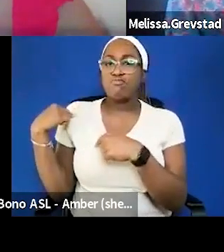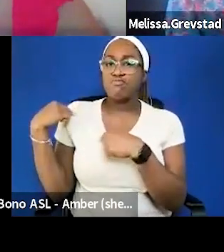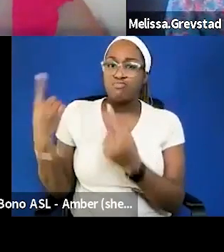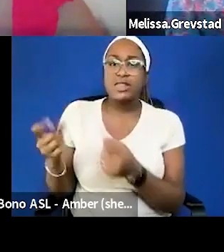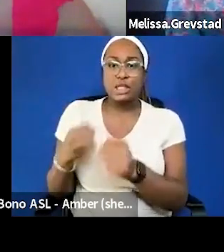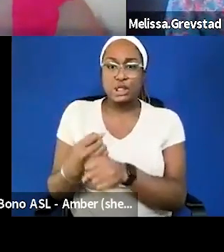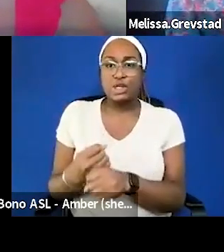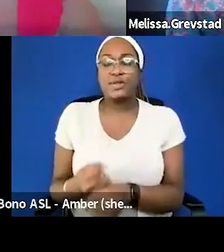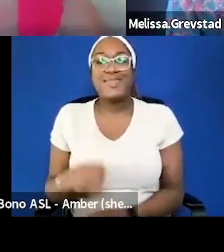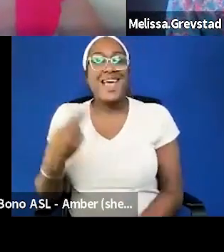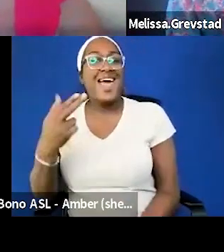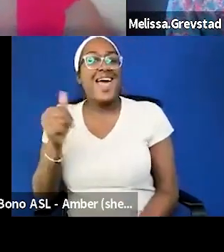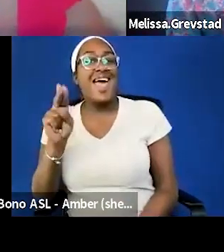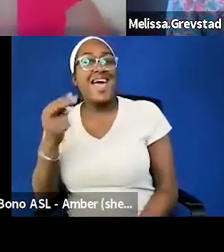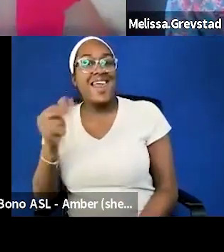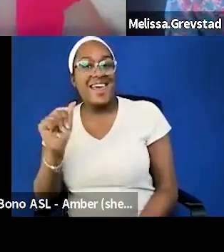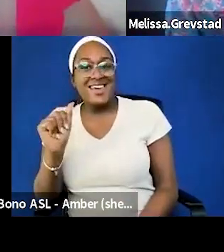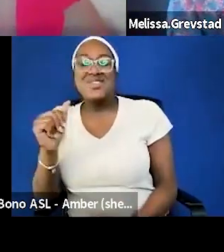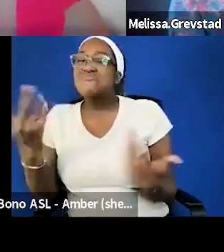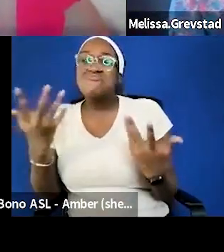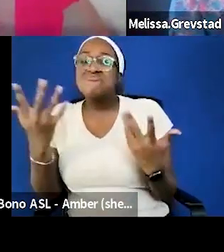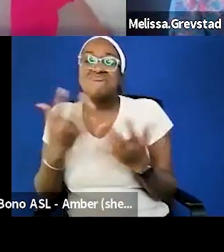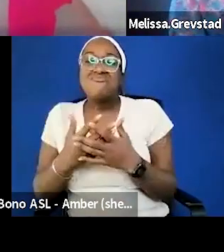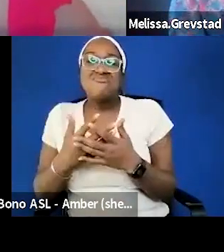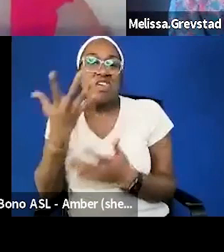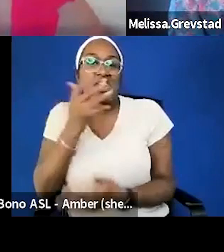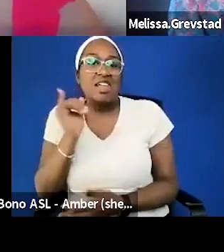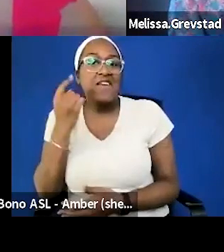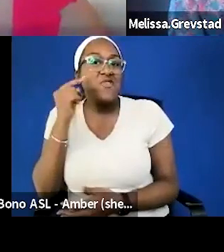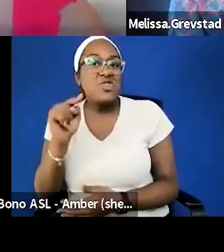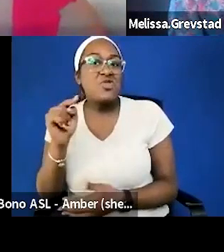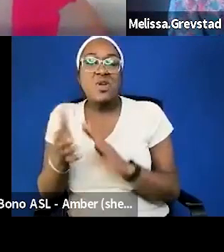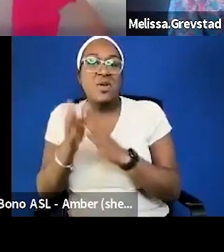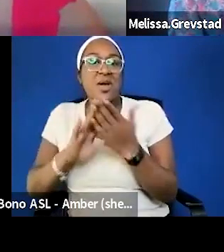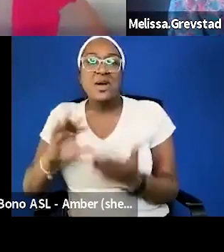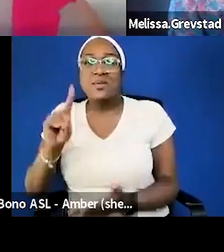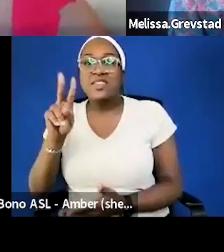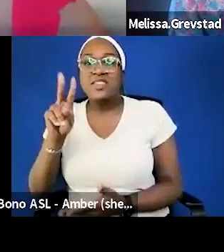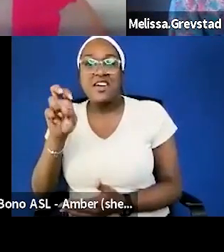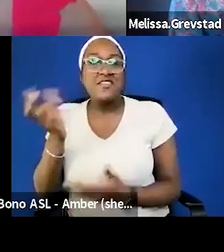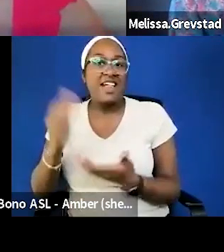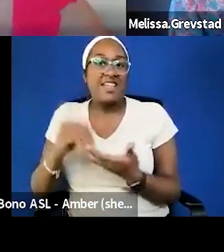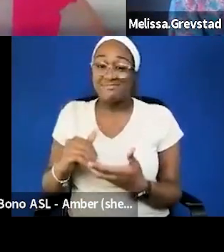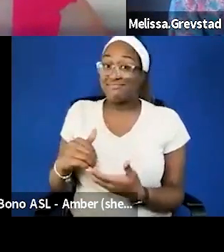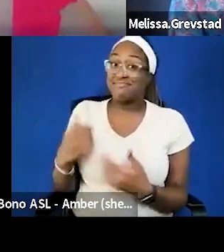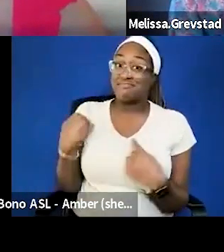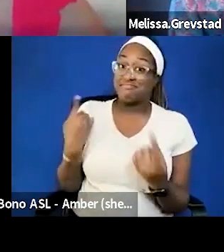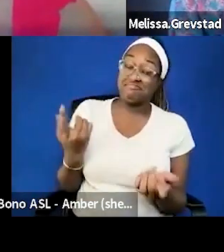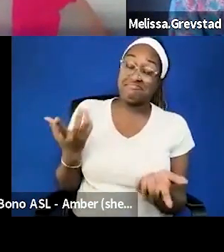Hannah What is it like for you being one of these Dove allies? I mean, it's been honestly pretty moving